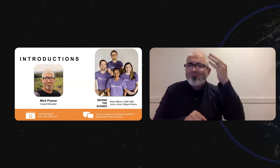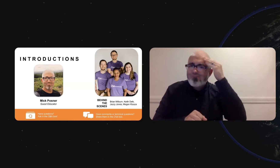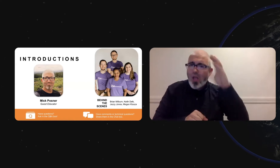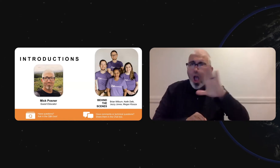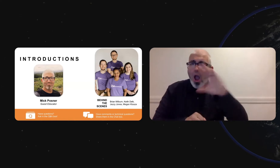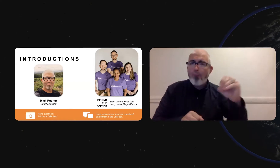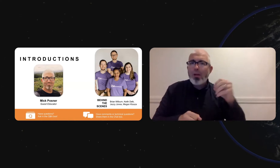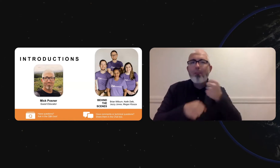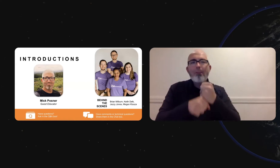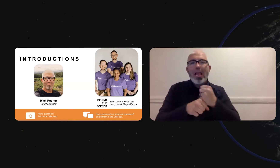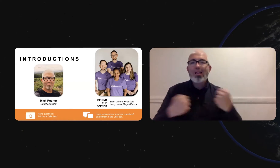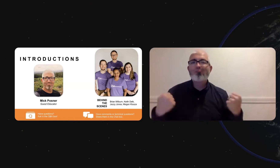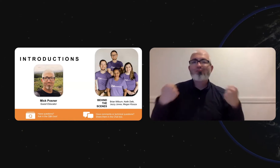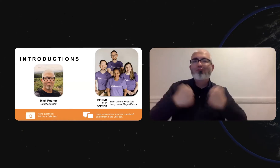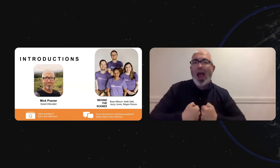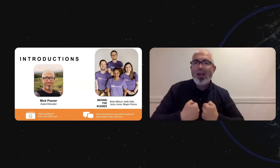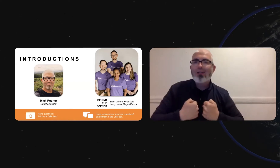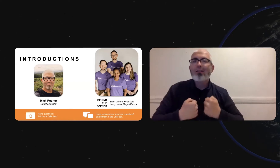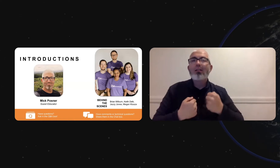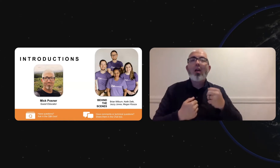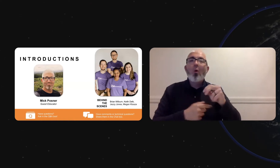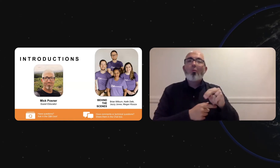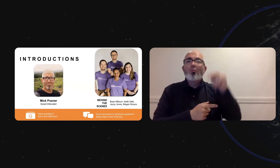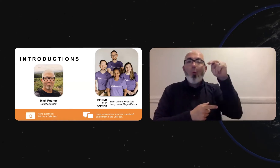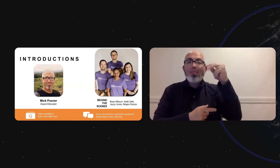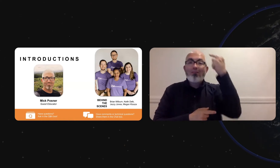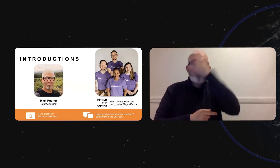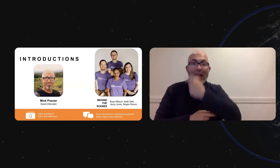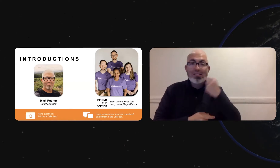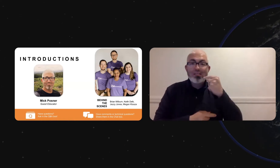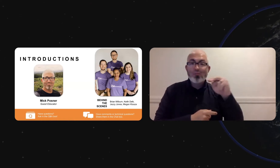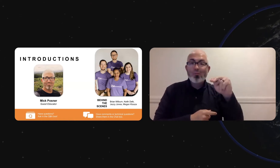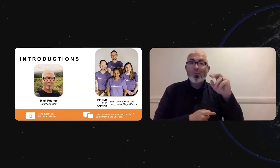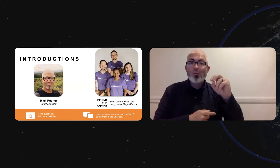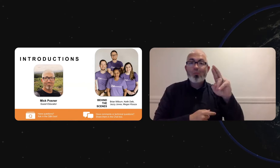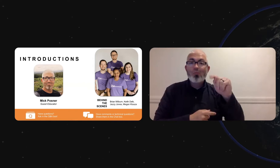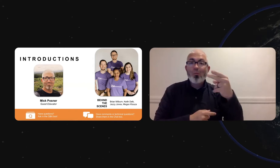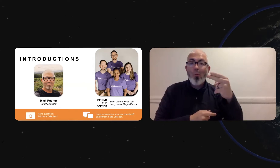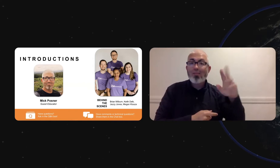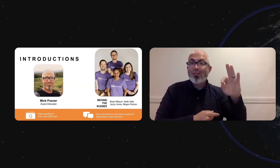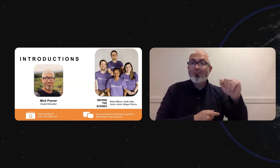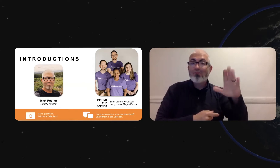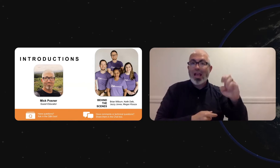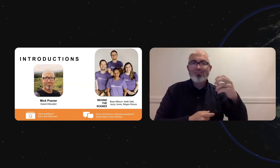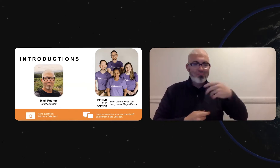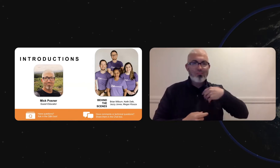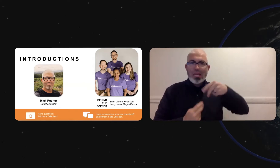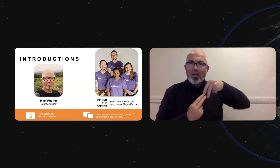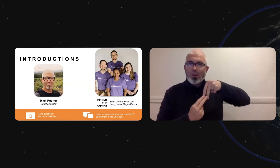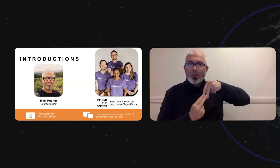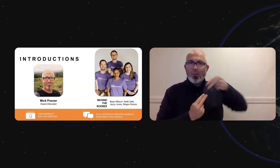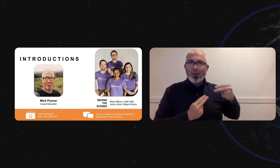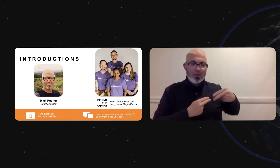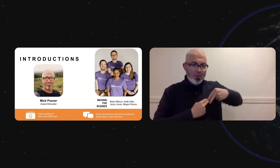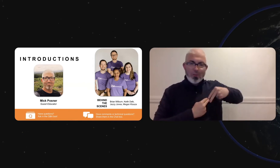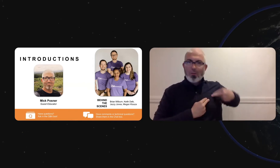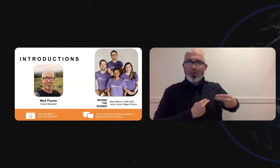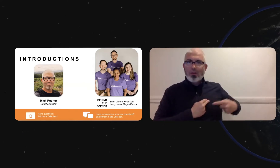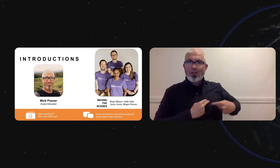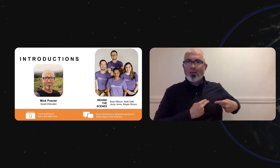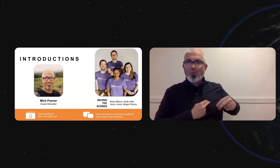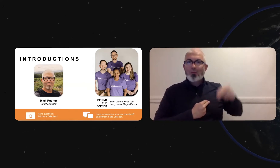There's a popular company for outdoor wear: North Face.